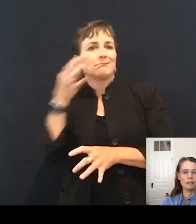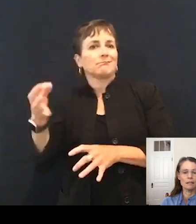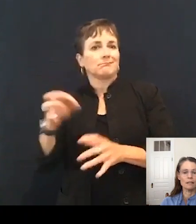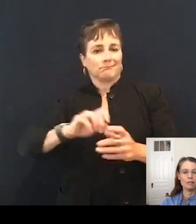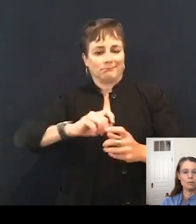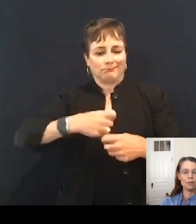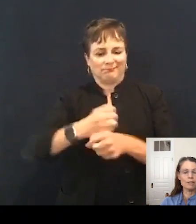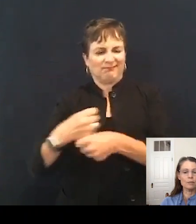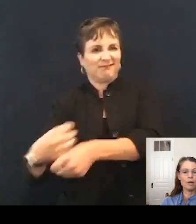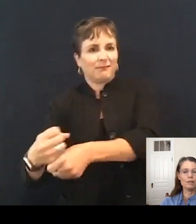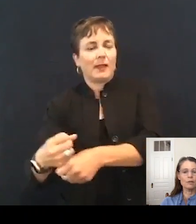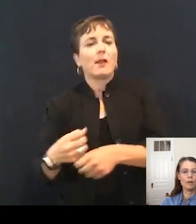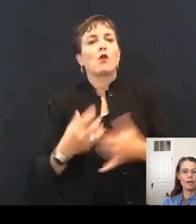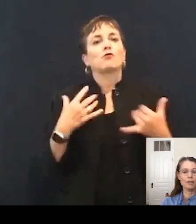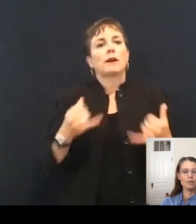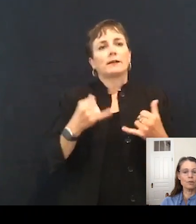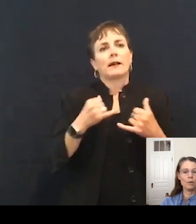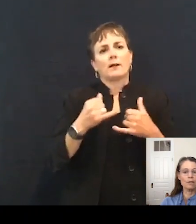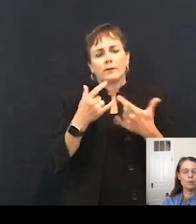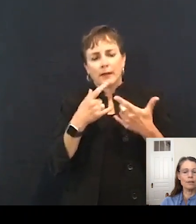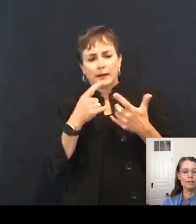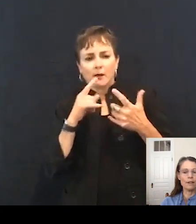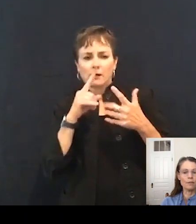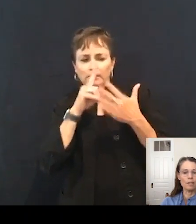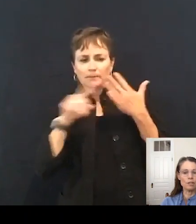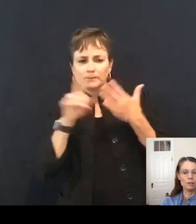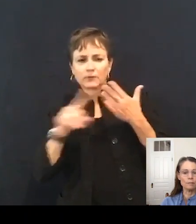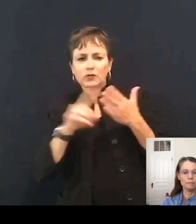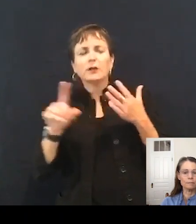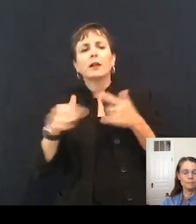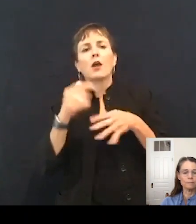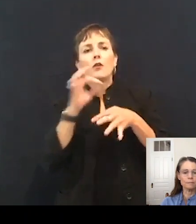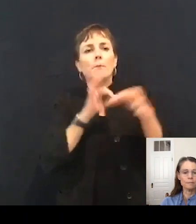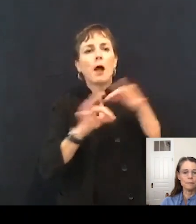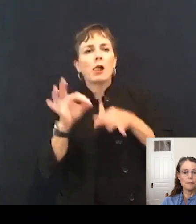This work is sponsored by Usher 2020 Foundation.